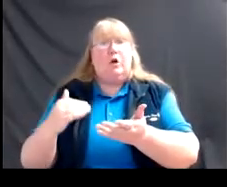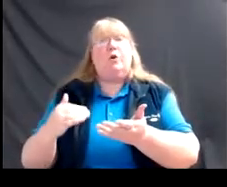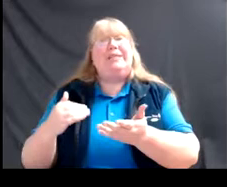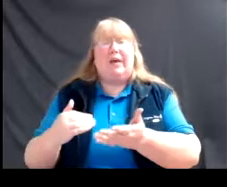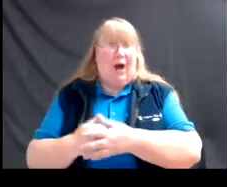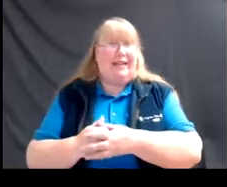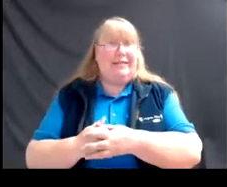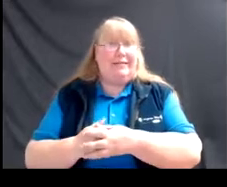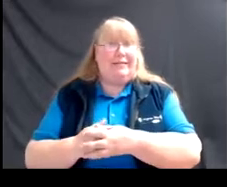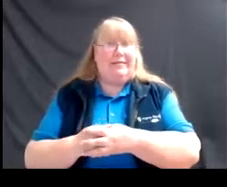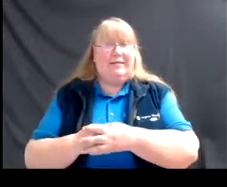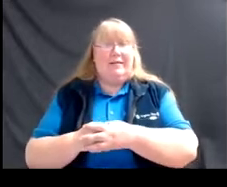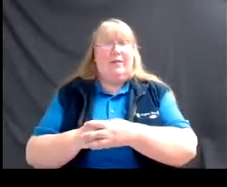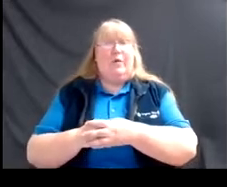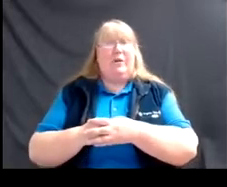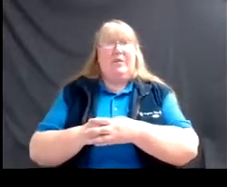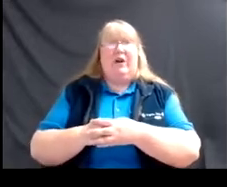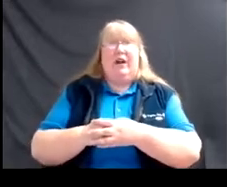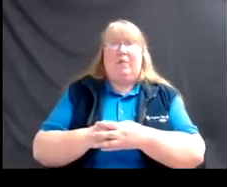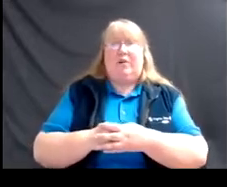who said what, which can be very helpful!